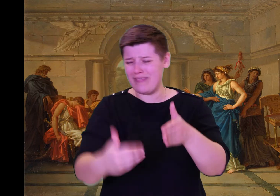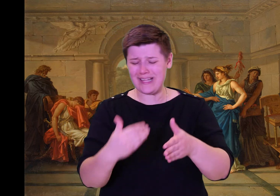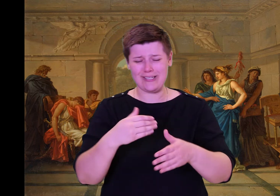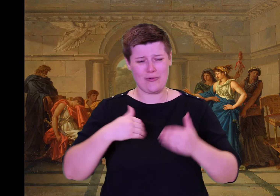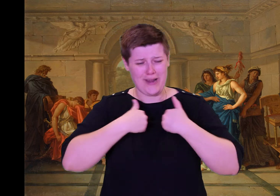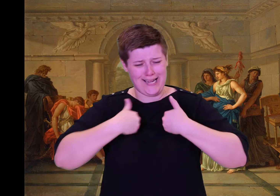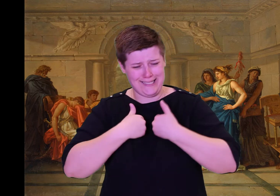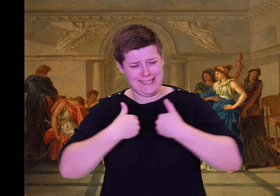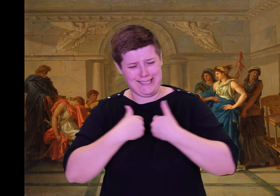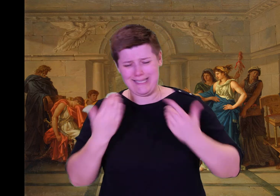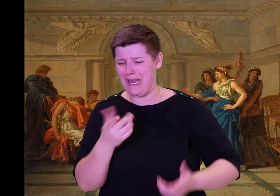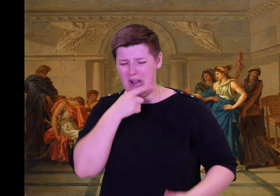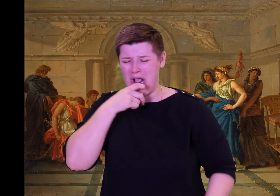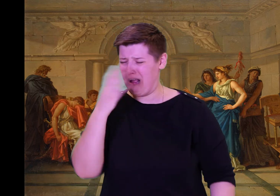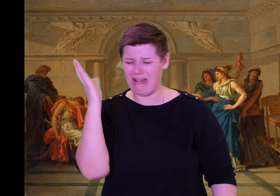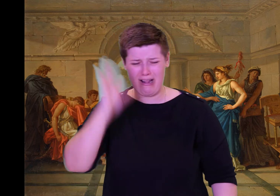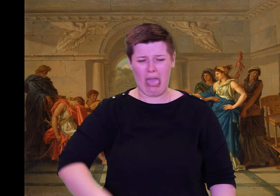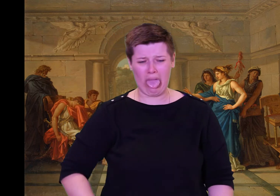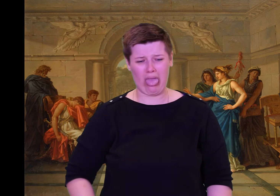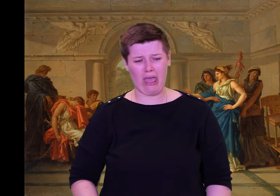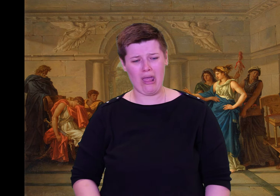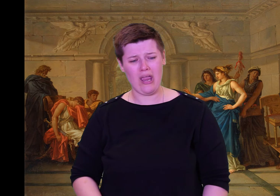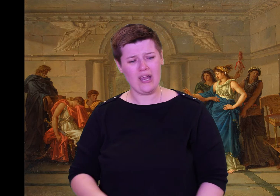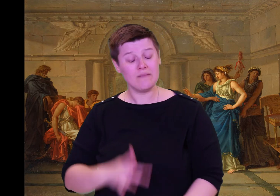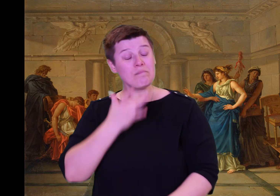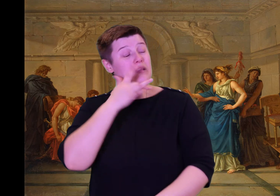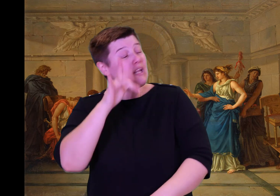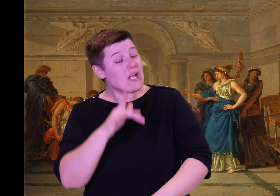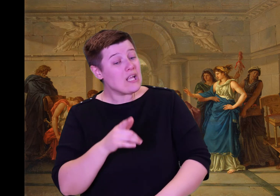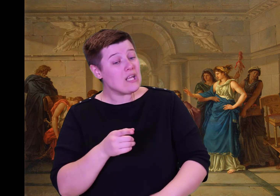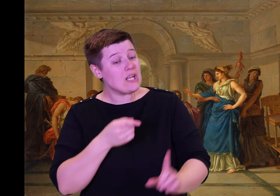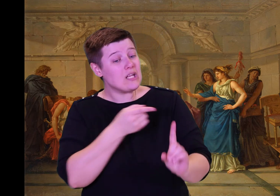bright with flowers, I walked beside the spreading sea, along